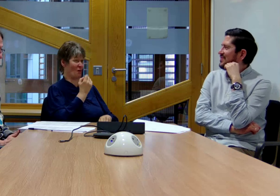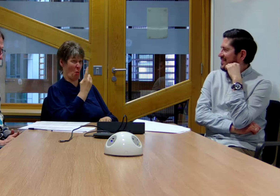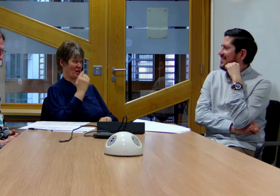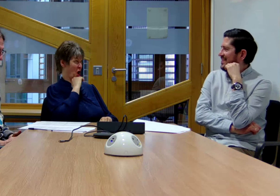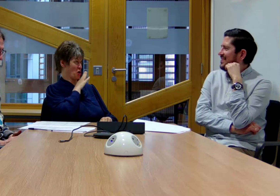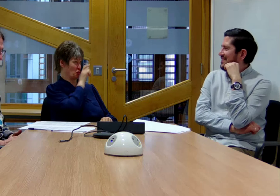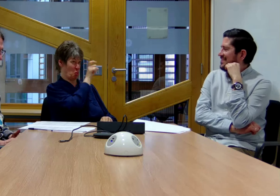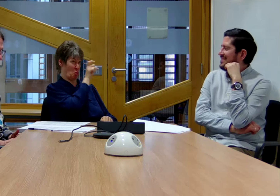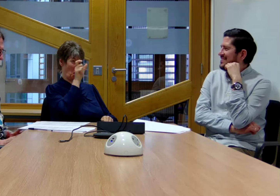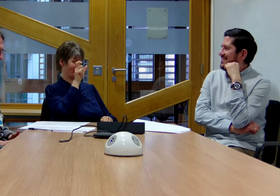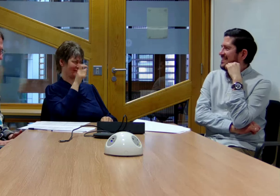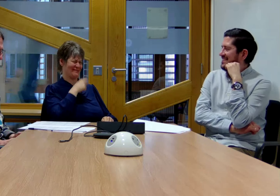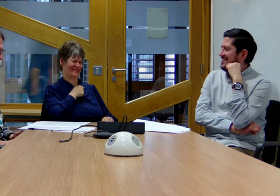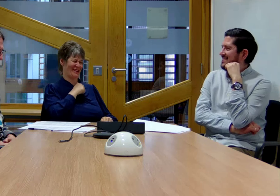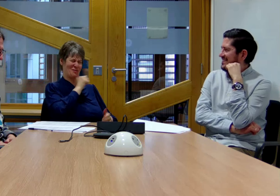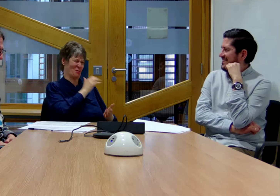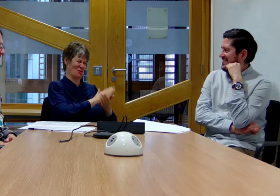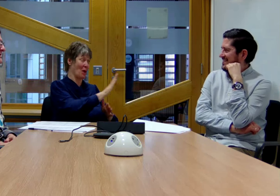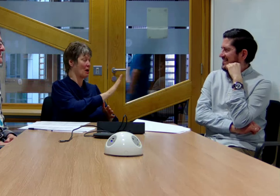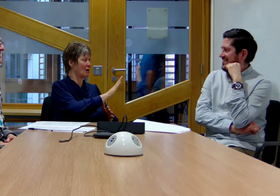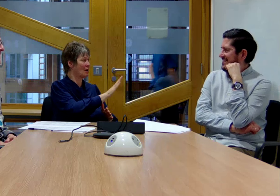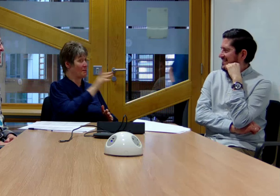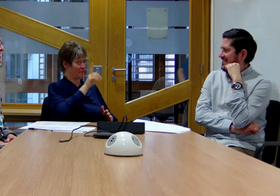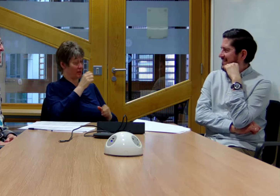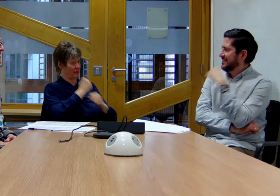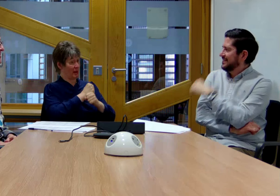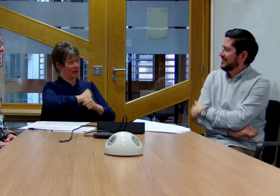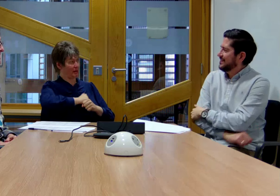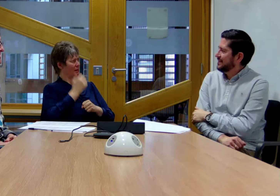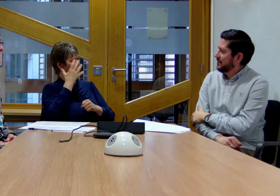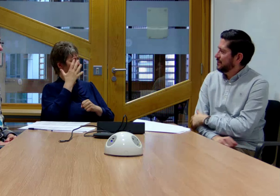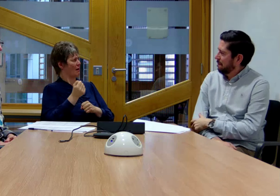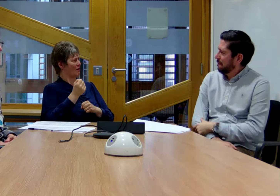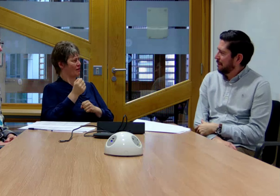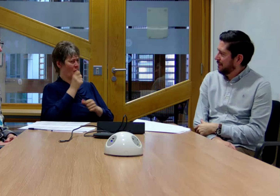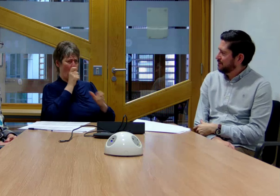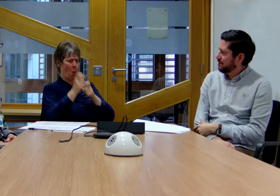Now apparently this isn't true, but in Gaelic there's so many different words for mountains